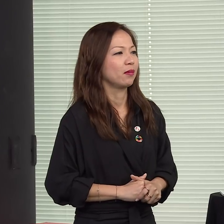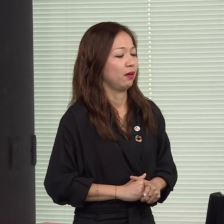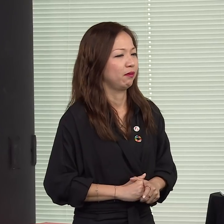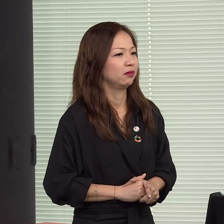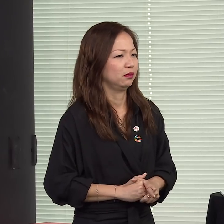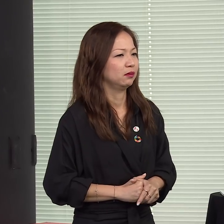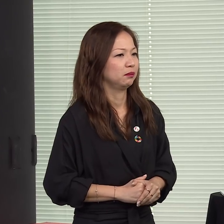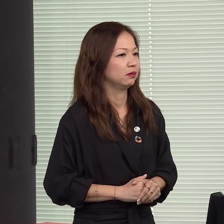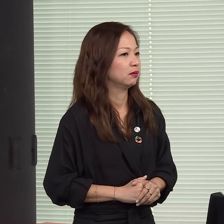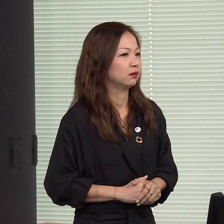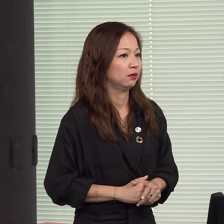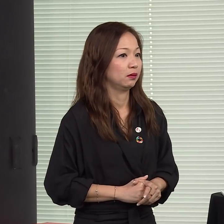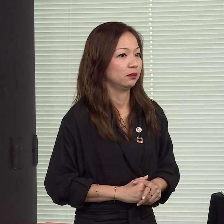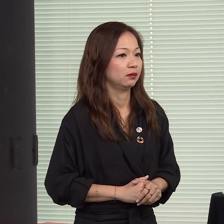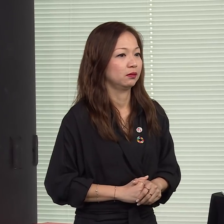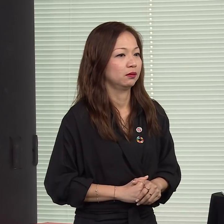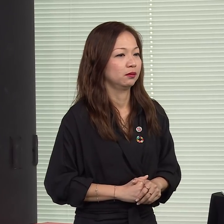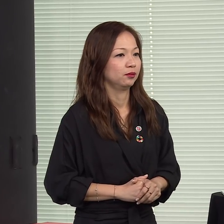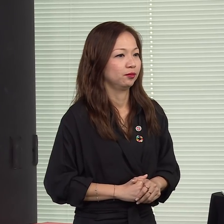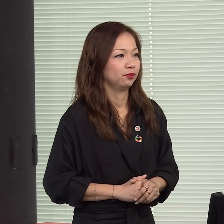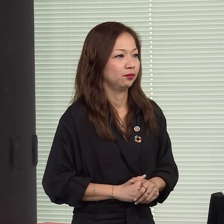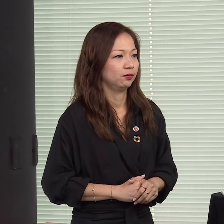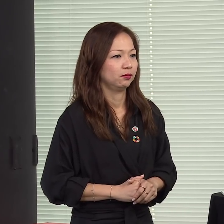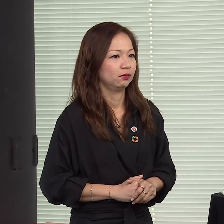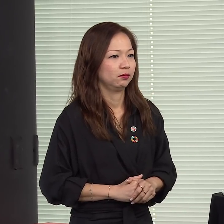Thank you to our wonderful panelists.